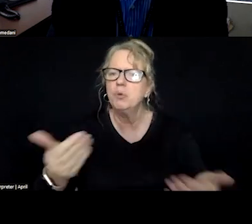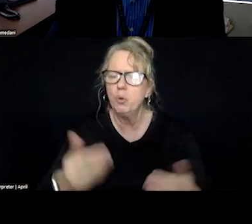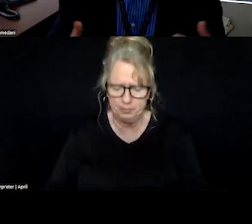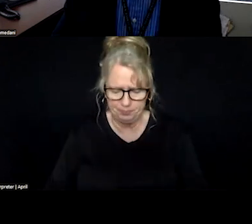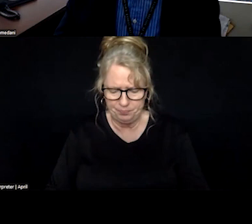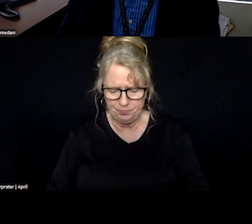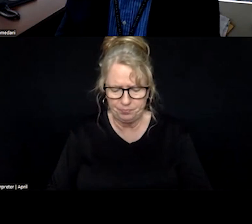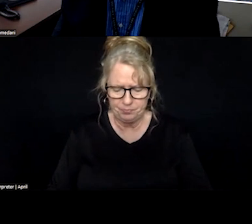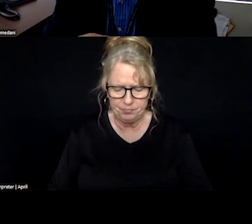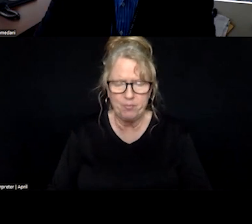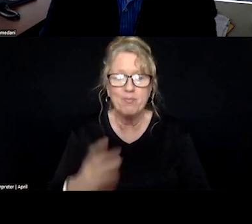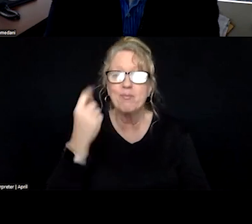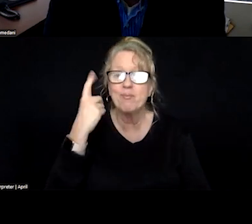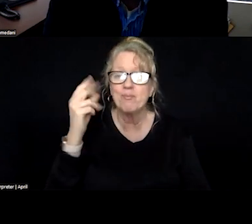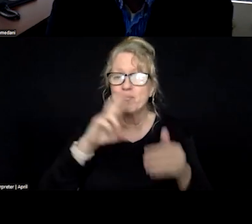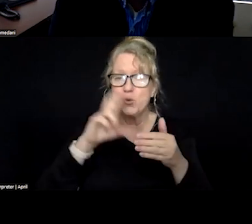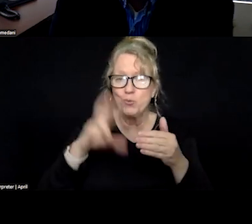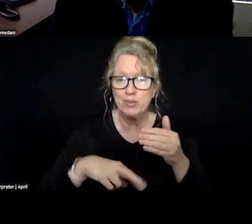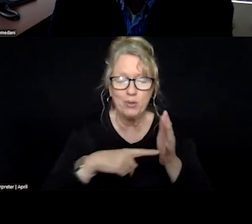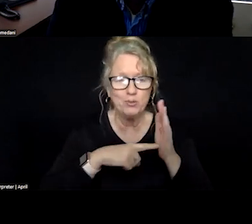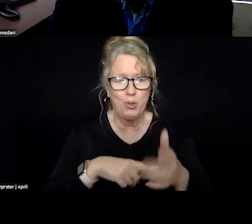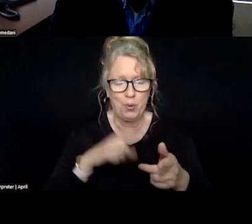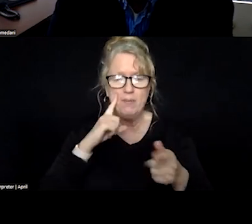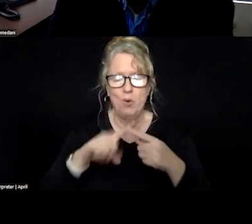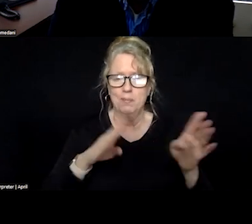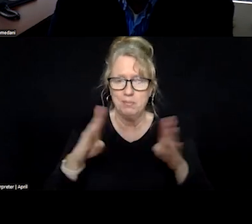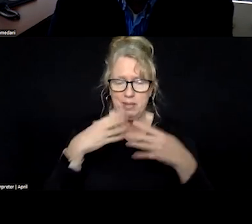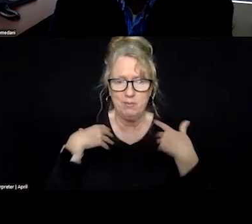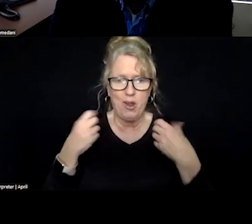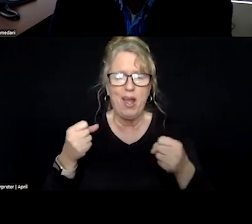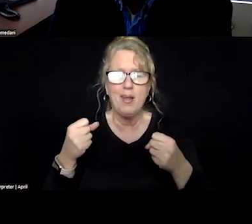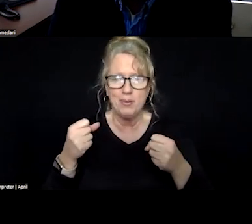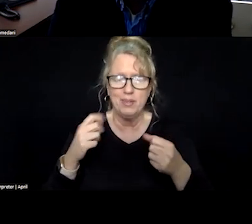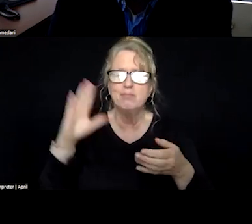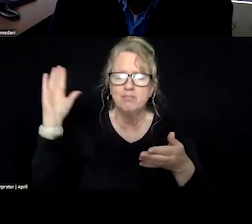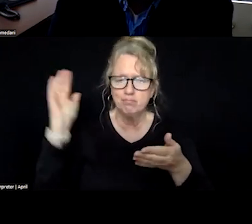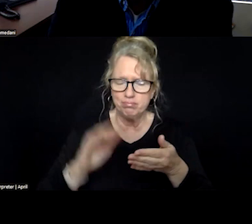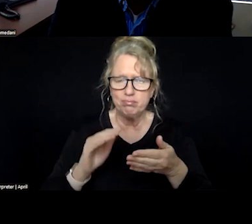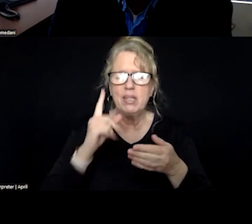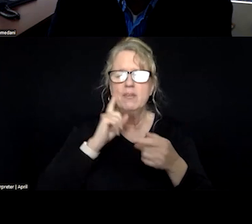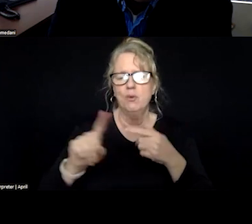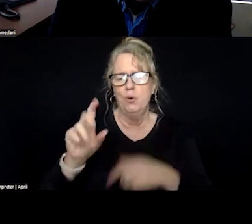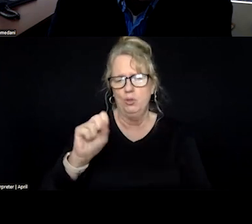SO WE SAW SIGNIFICANT REDUCTIONS IN SUICIDE ATTEMPTS AND DEATHS